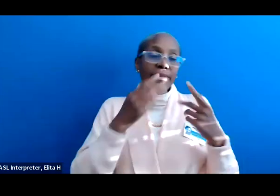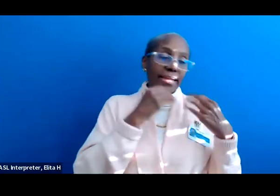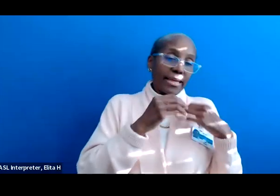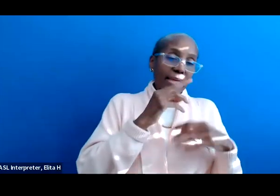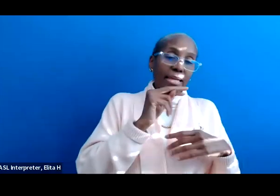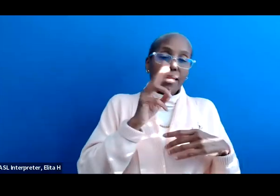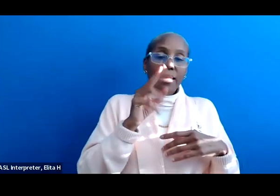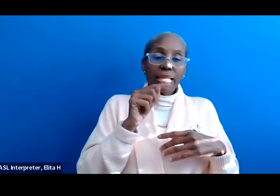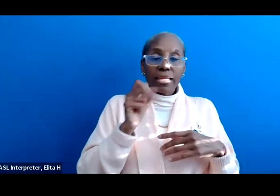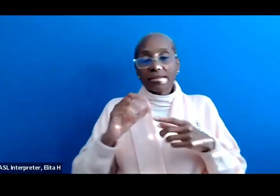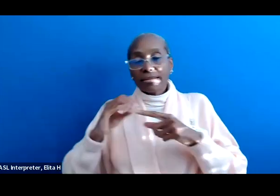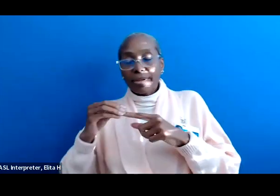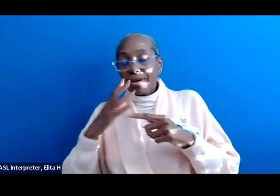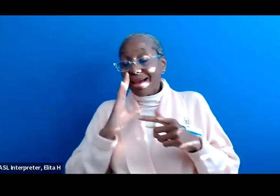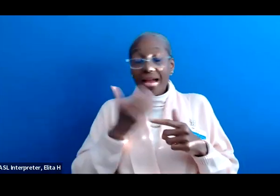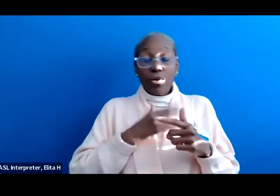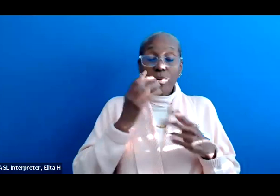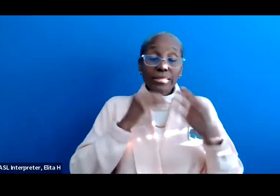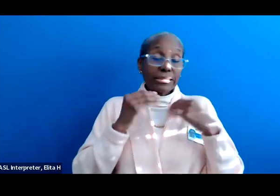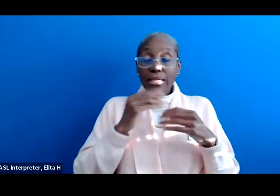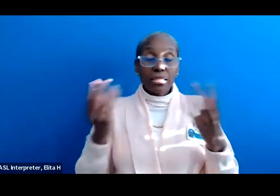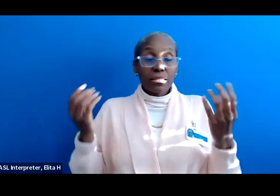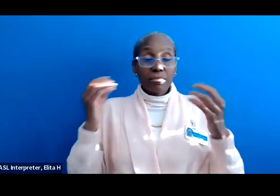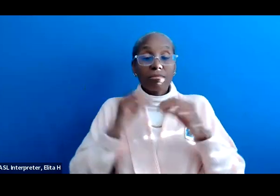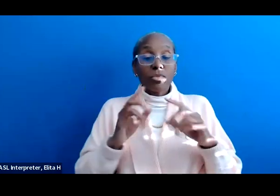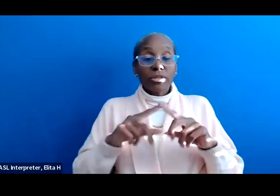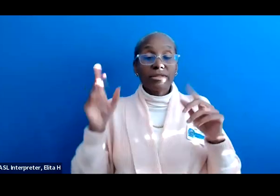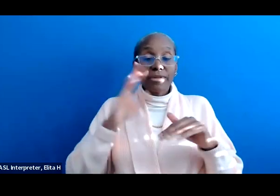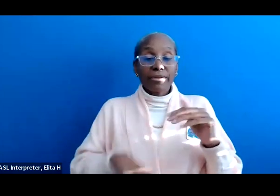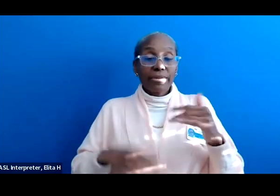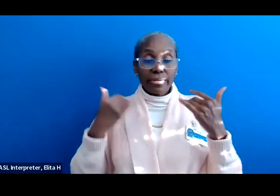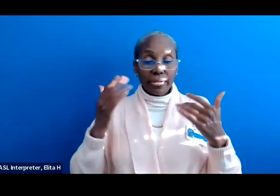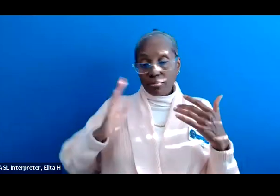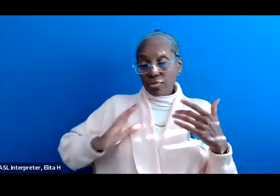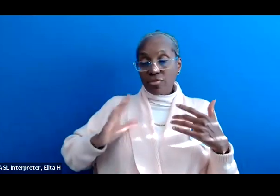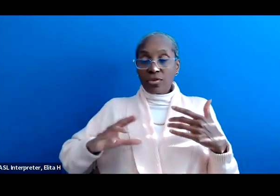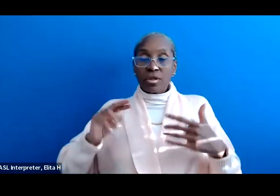Now our diet is certainly much different now, but those nuts and berries were roughage.